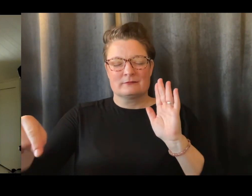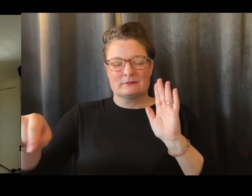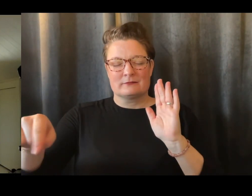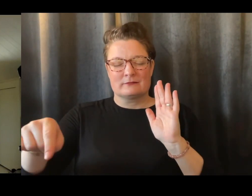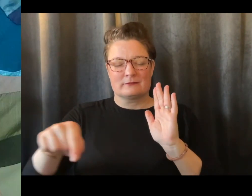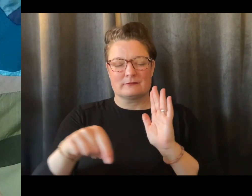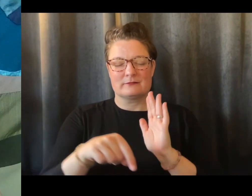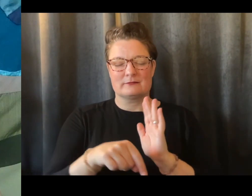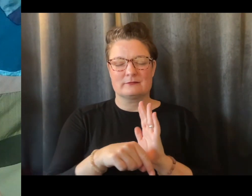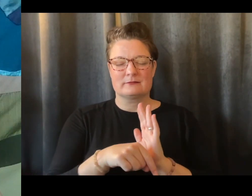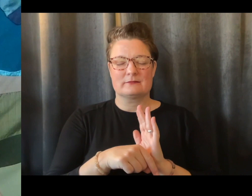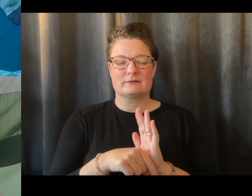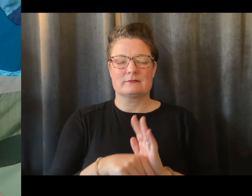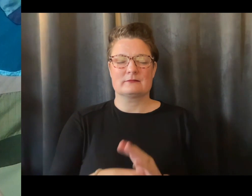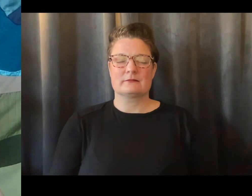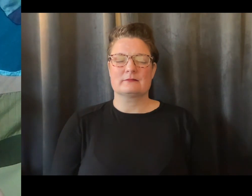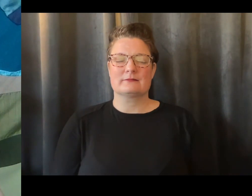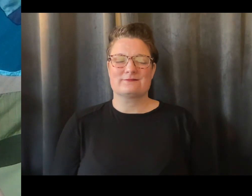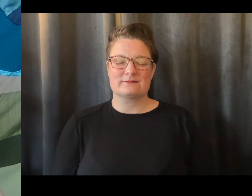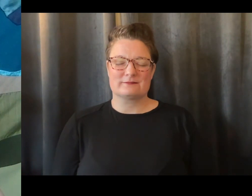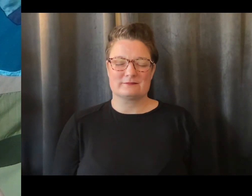Rebekah: Milkweed meditation for the month of Av.